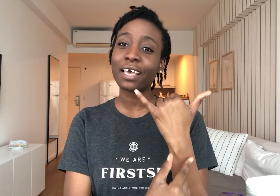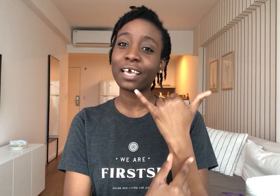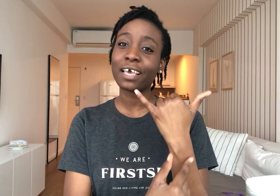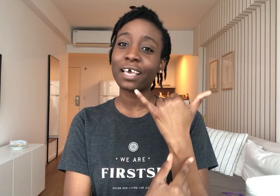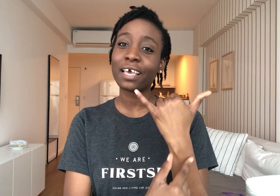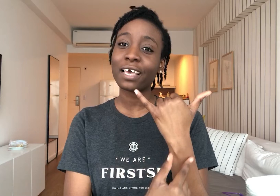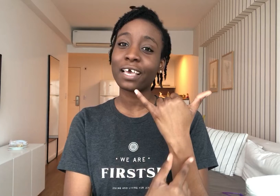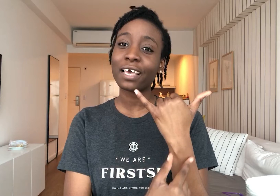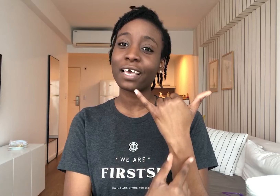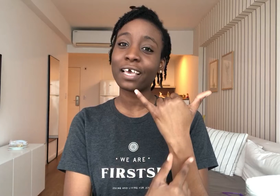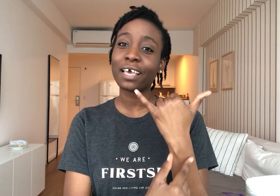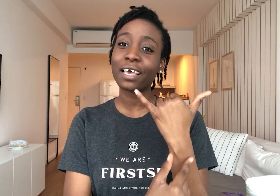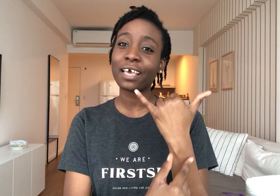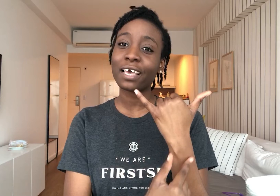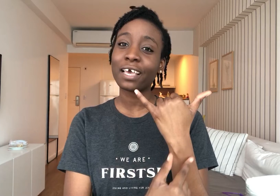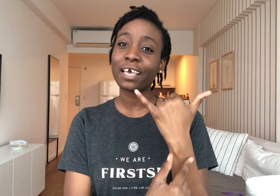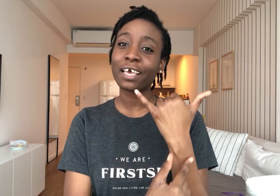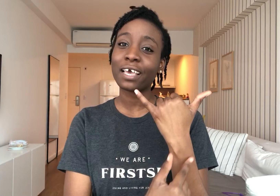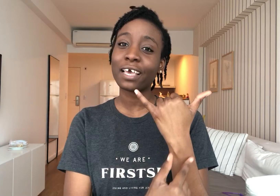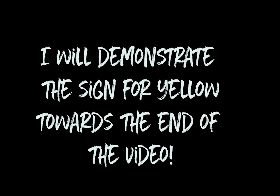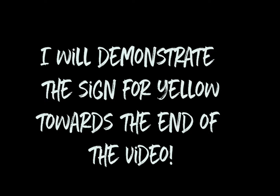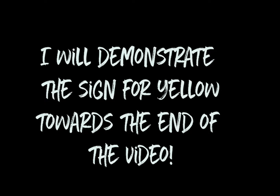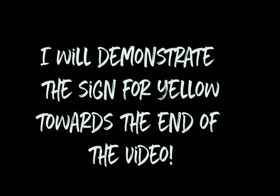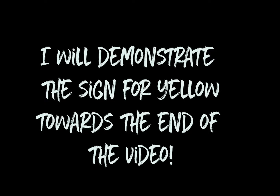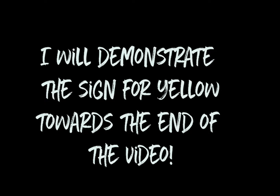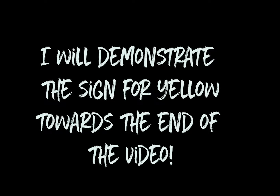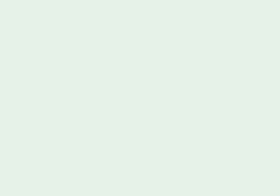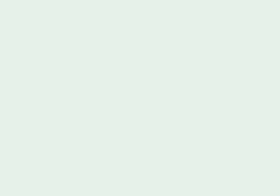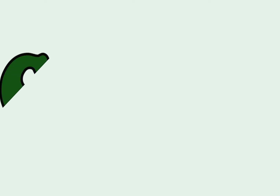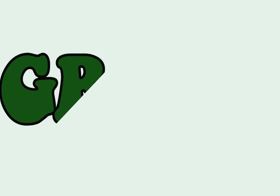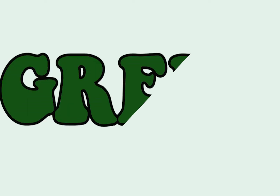so yellow is kind of like shaking that sign.